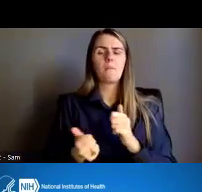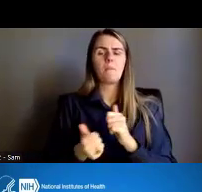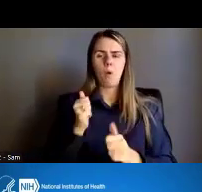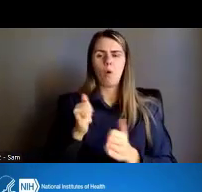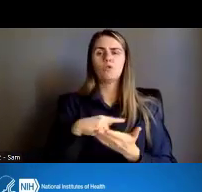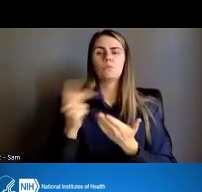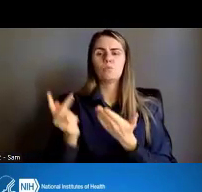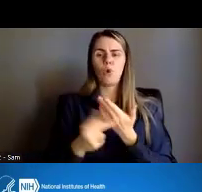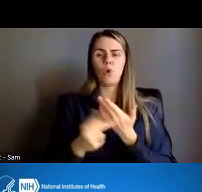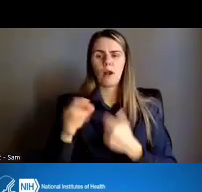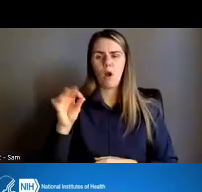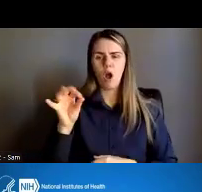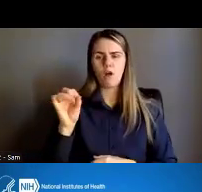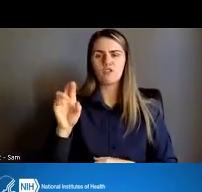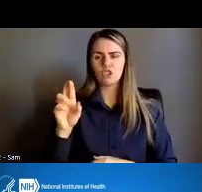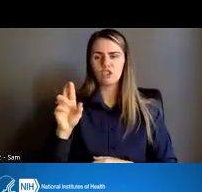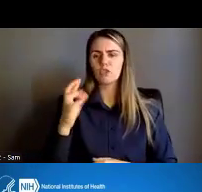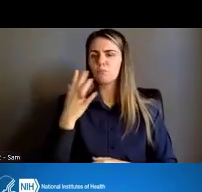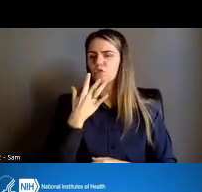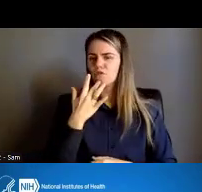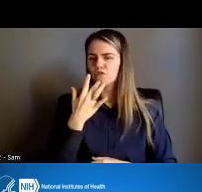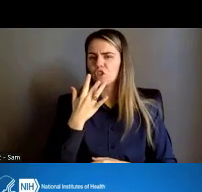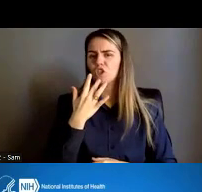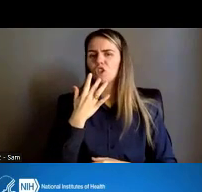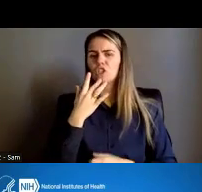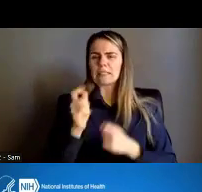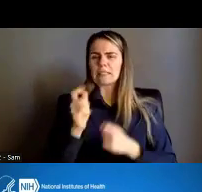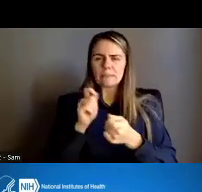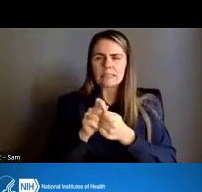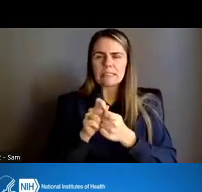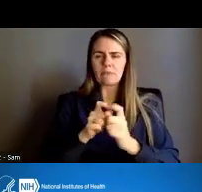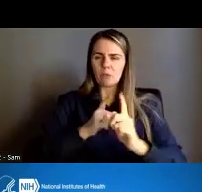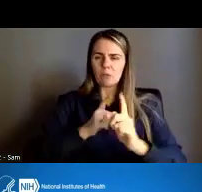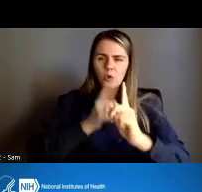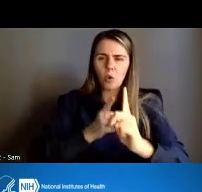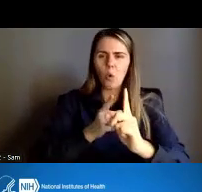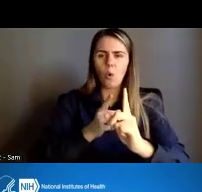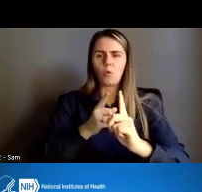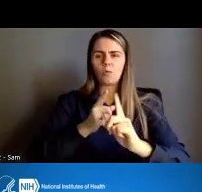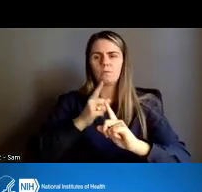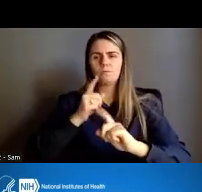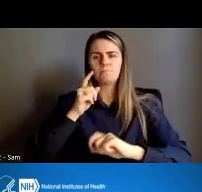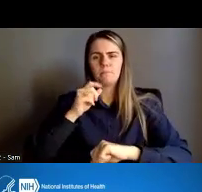prefer to have specific aims page before talking with you.